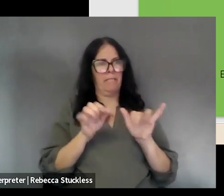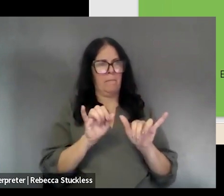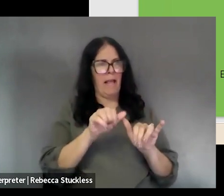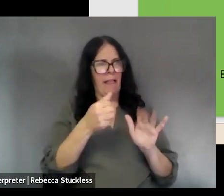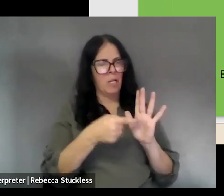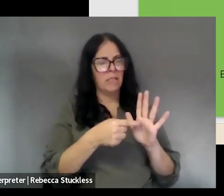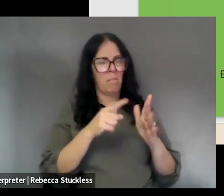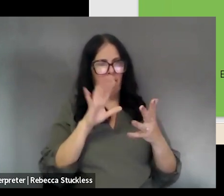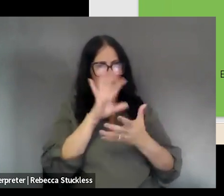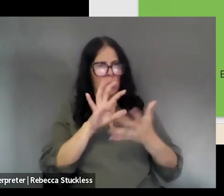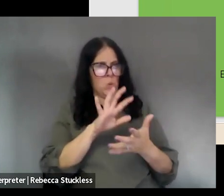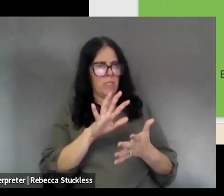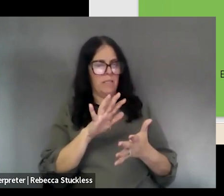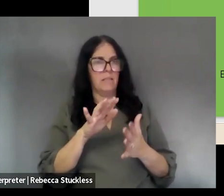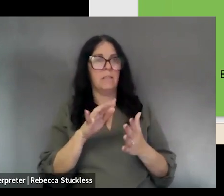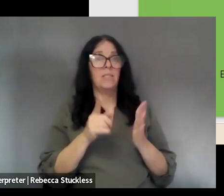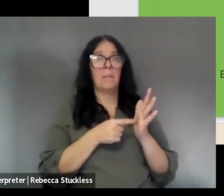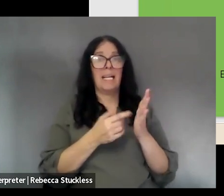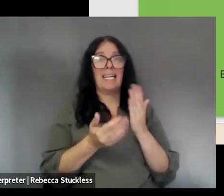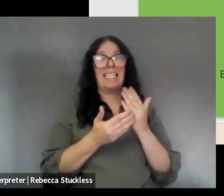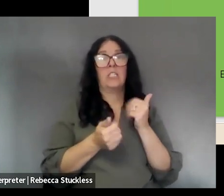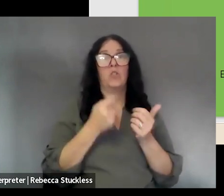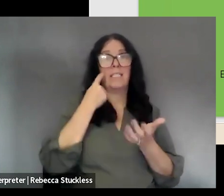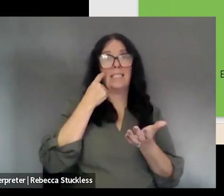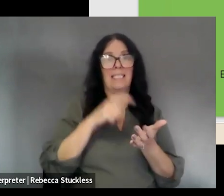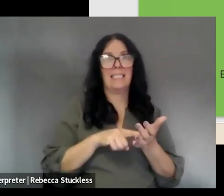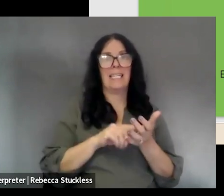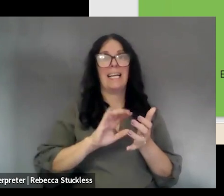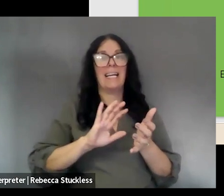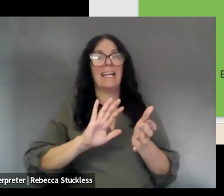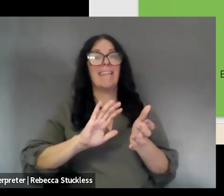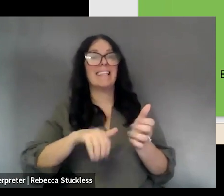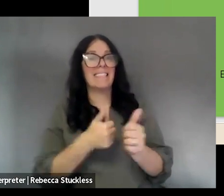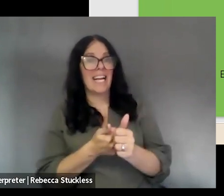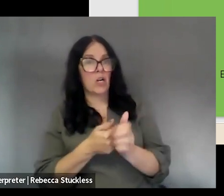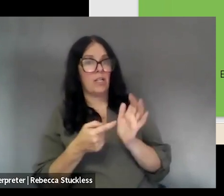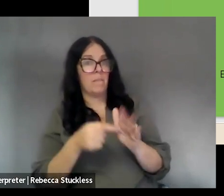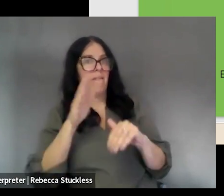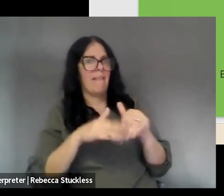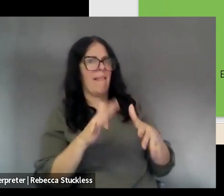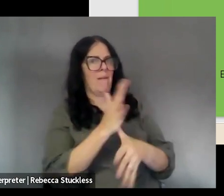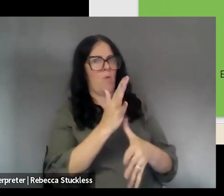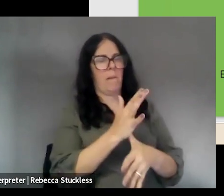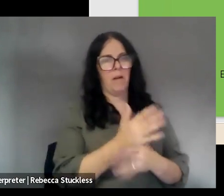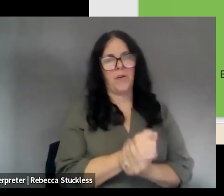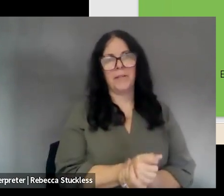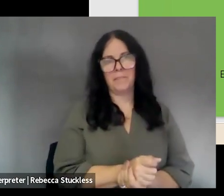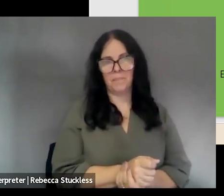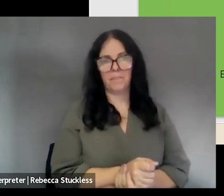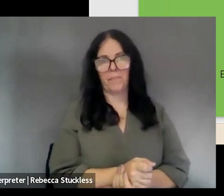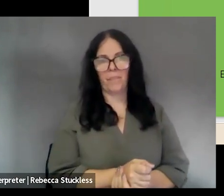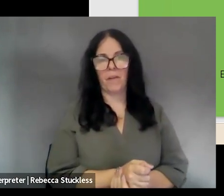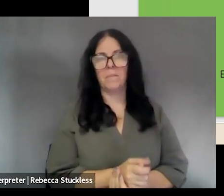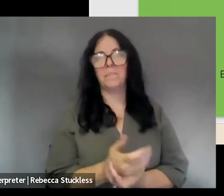is sometimes easier to see the secondary symptoms than it is primary. About 48%